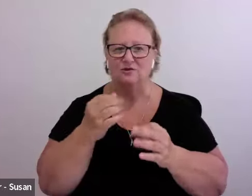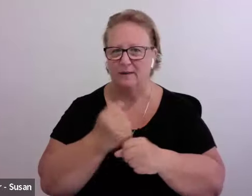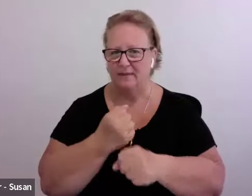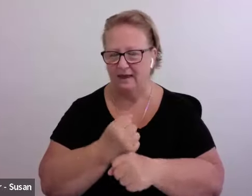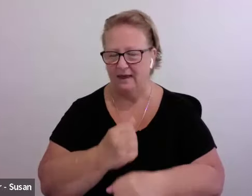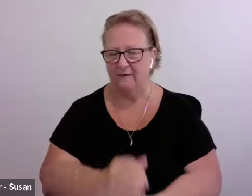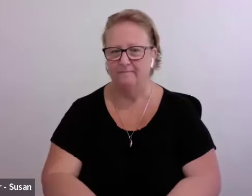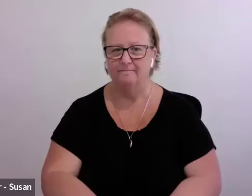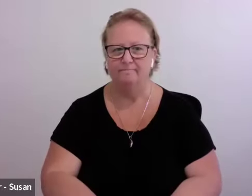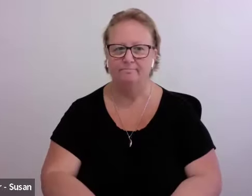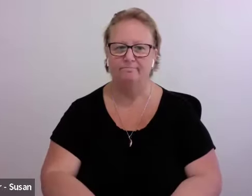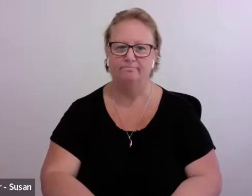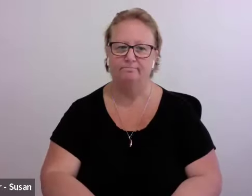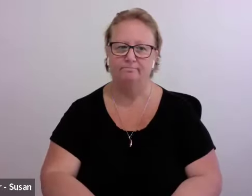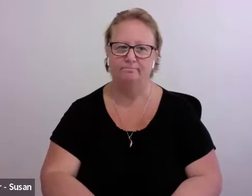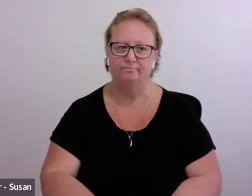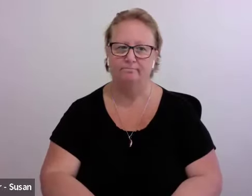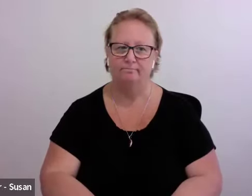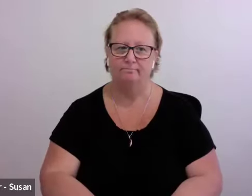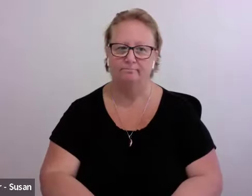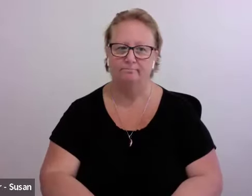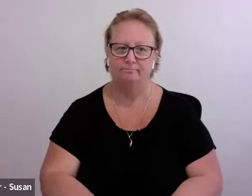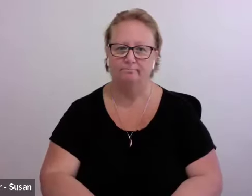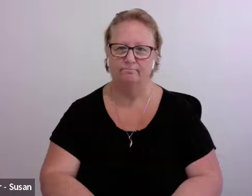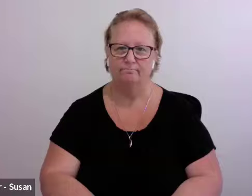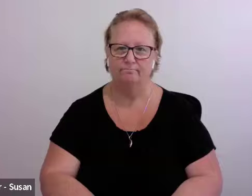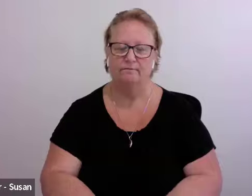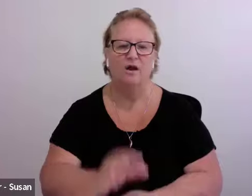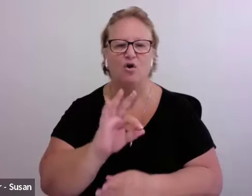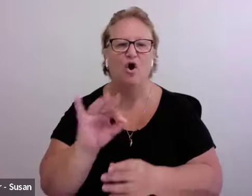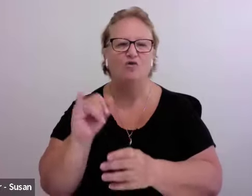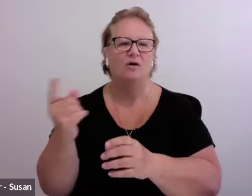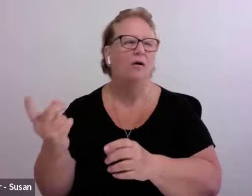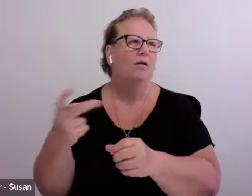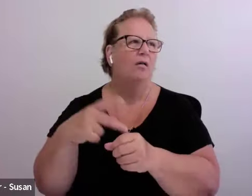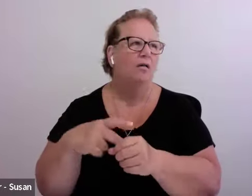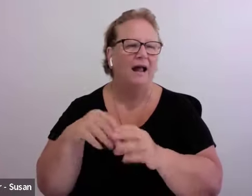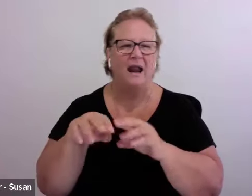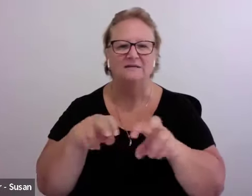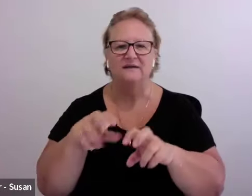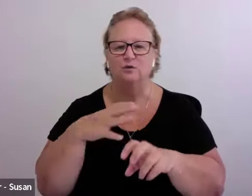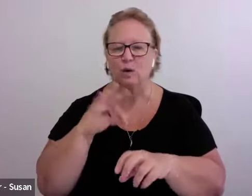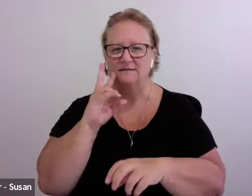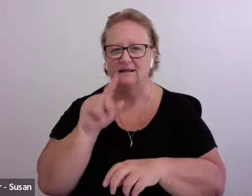it at the end. Reviewers will be looking for clear roles, real decision-making authority and leadership that